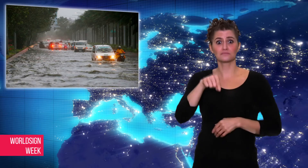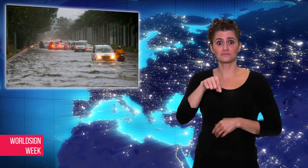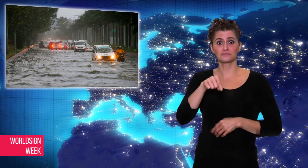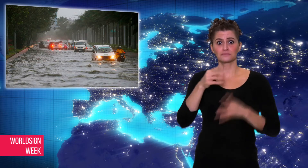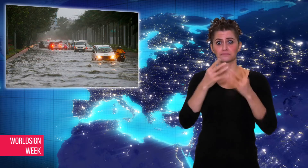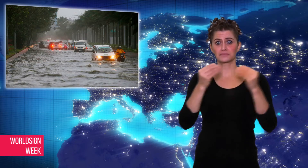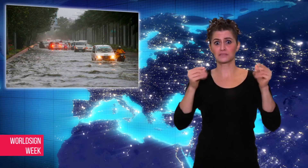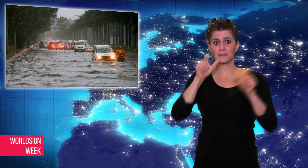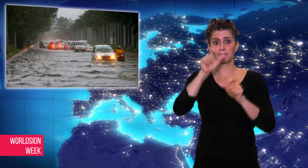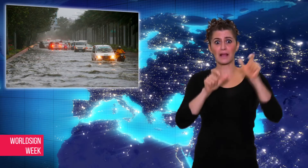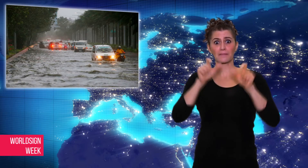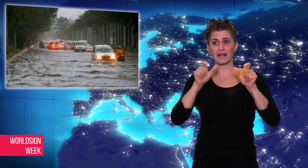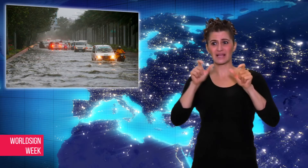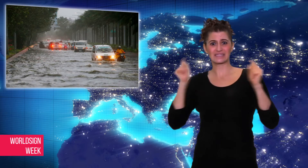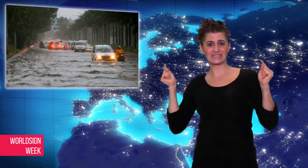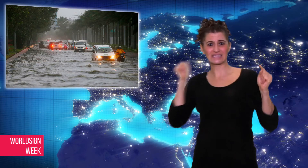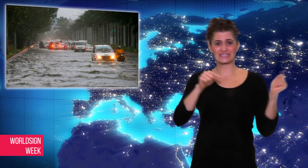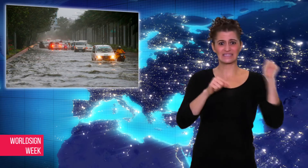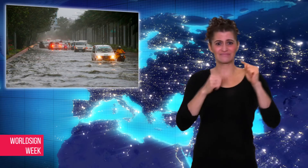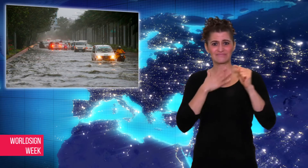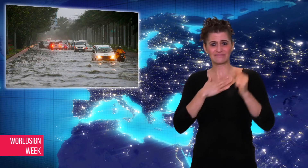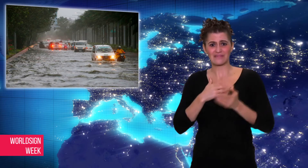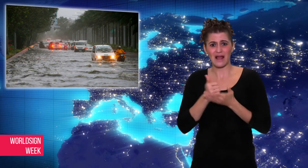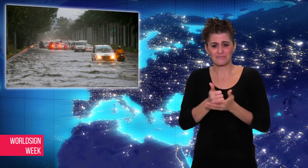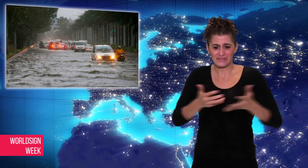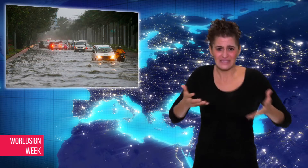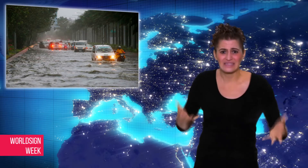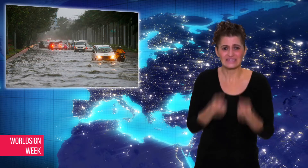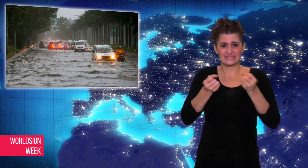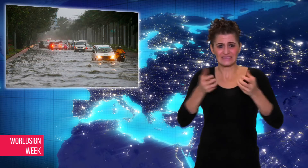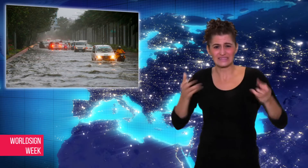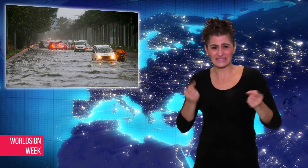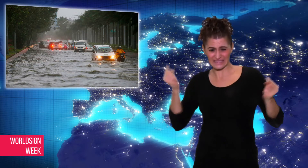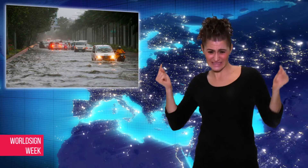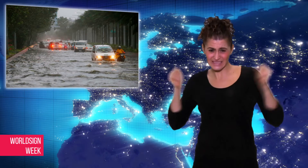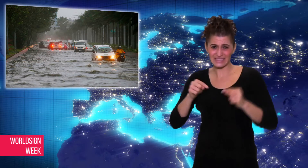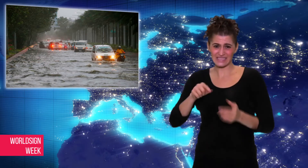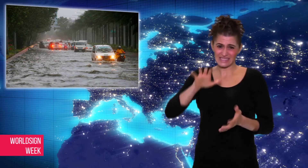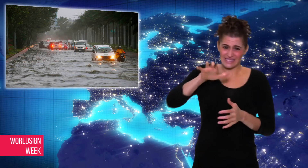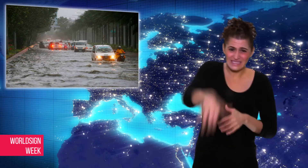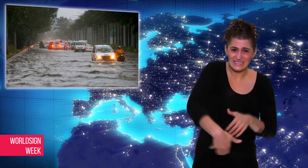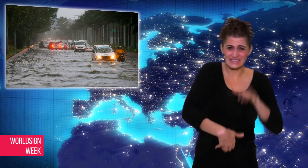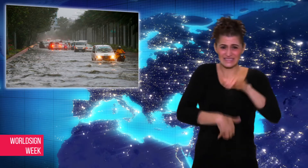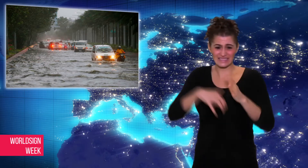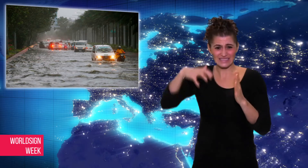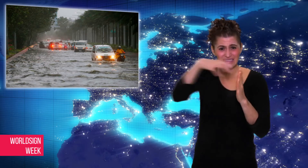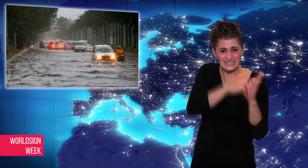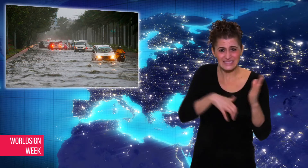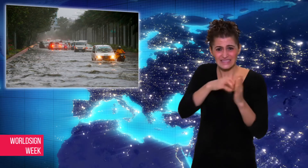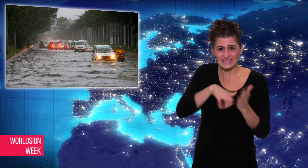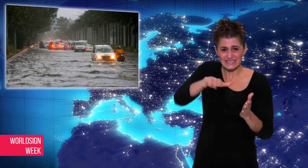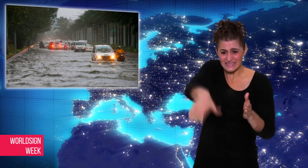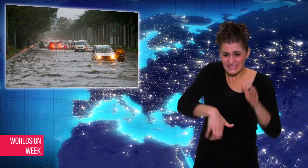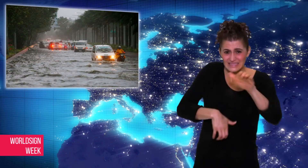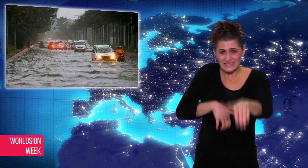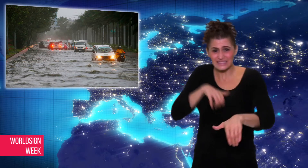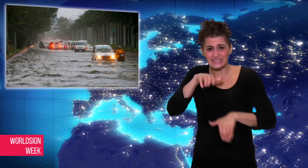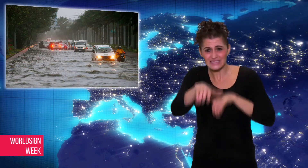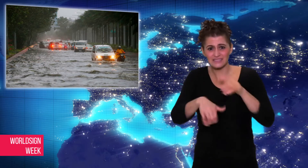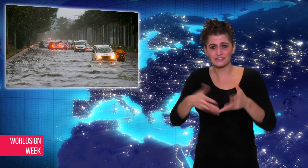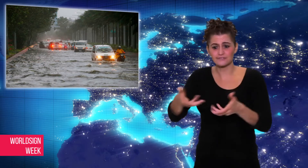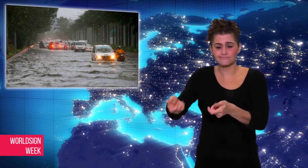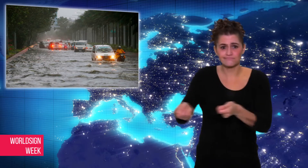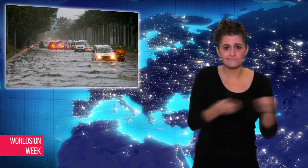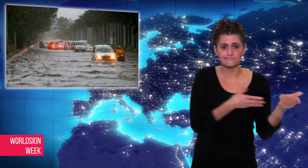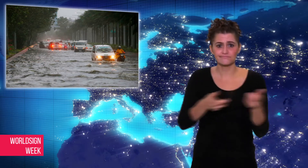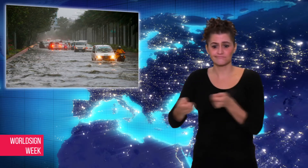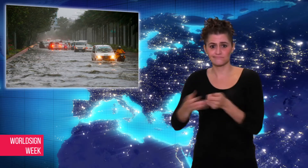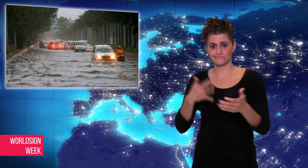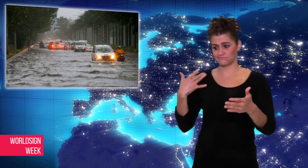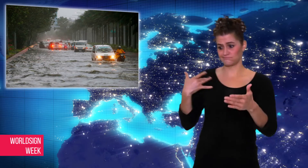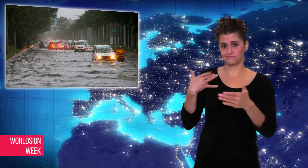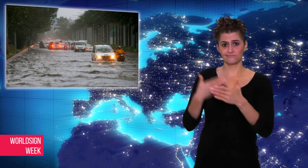refuge; eleven bodies have been